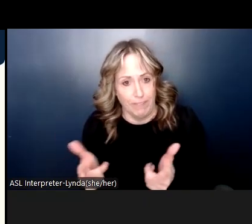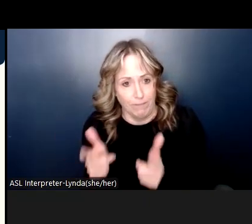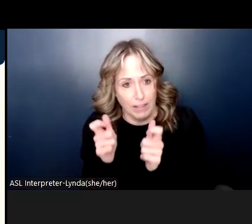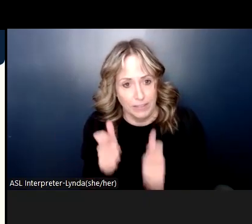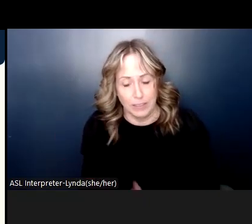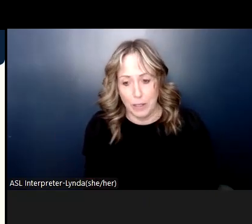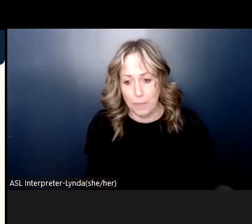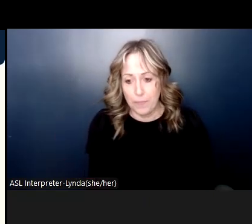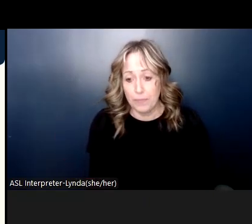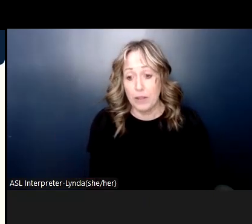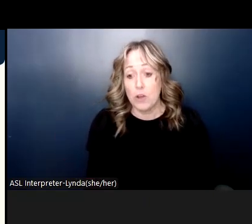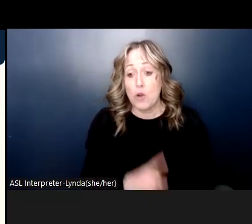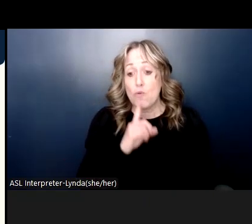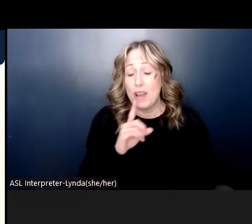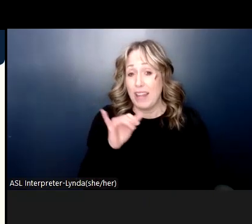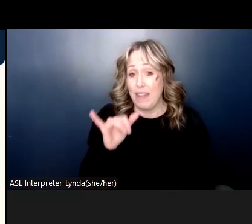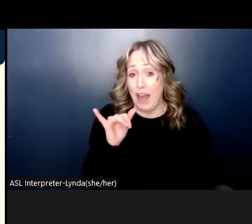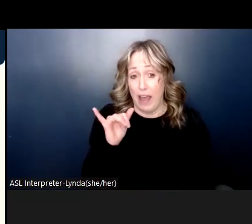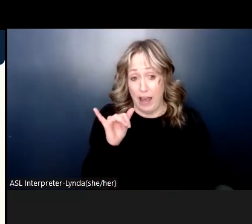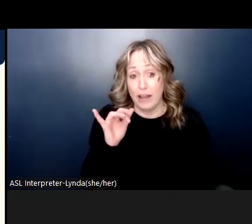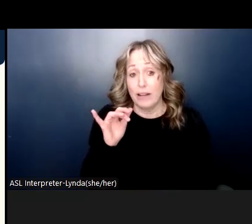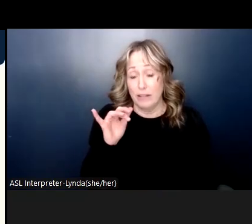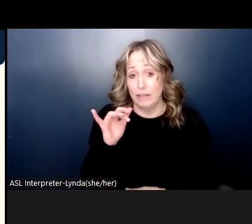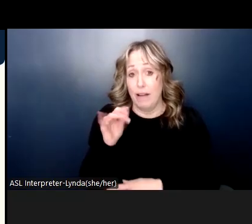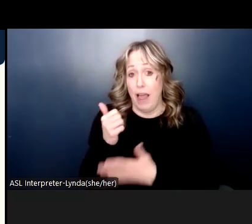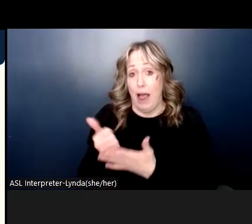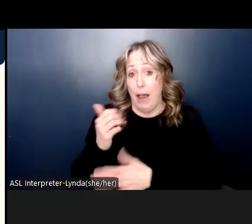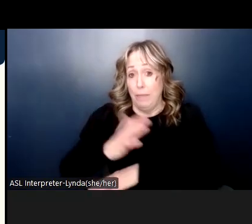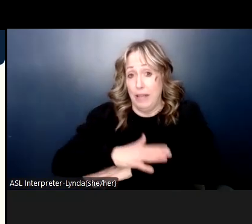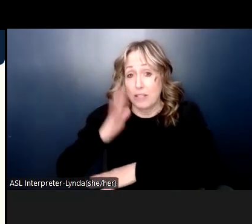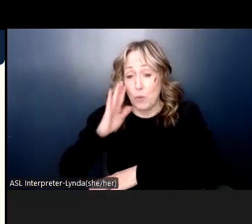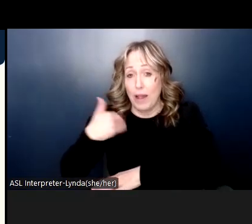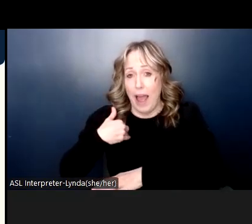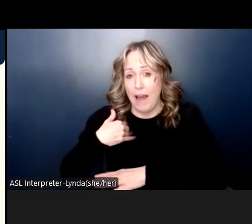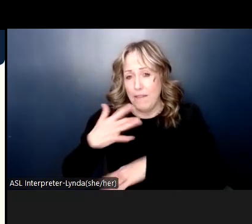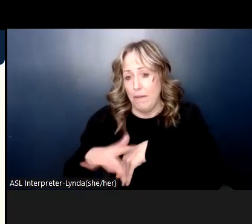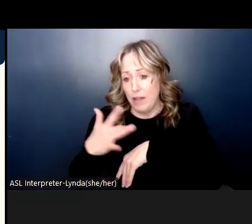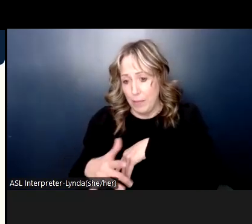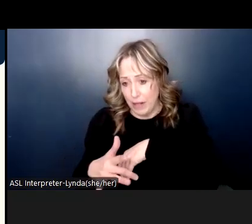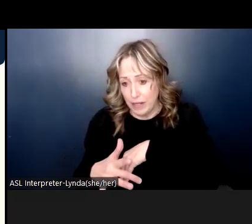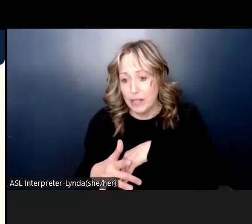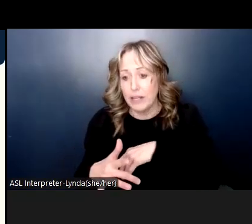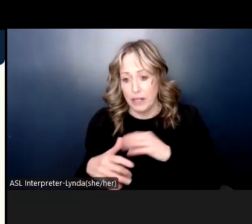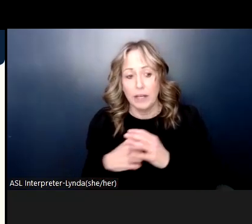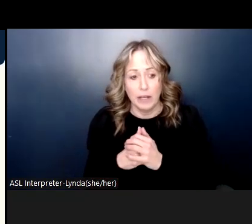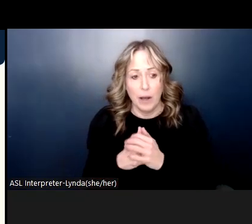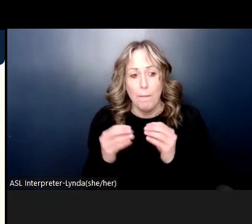The mosaic helpdesk will also have extended availability from, what you were used to